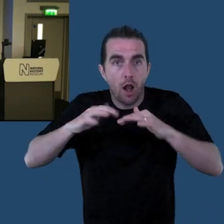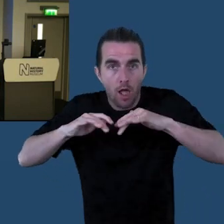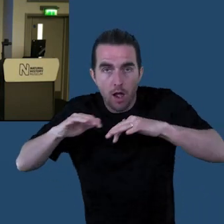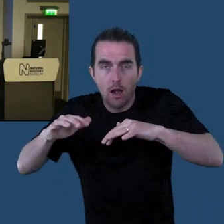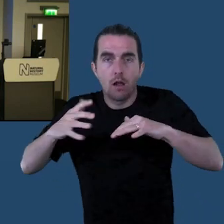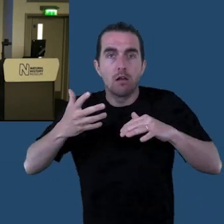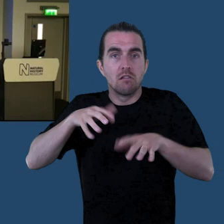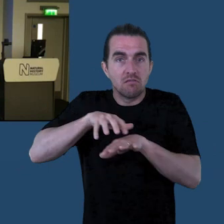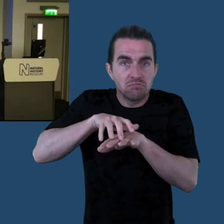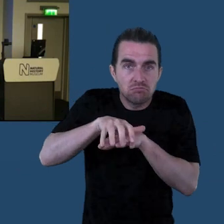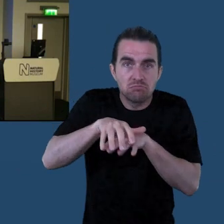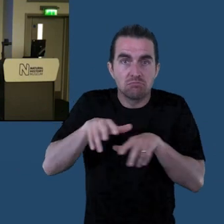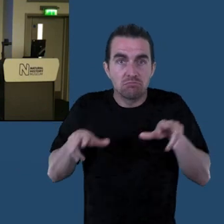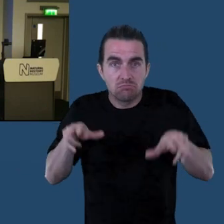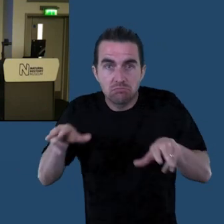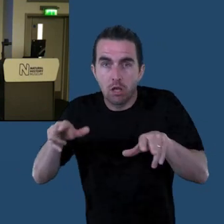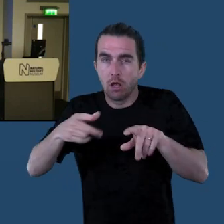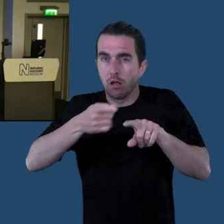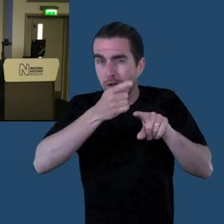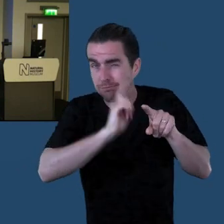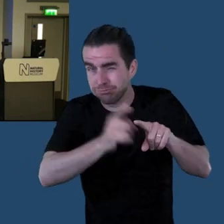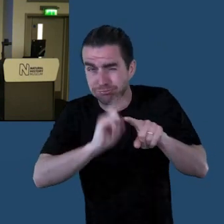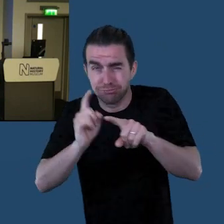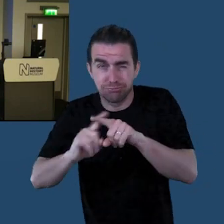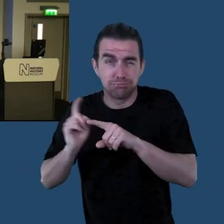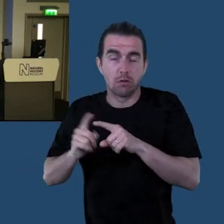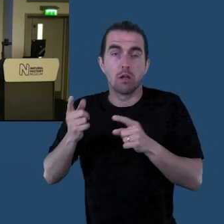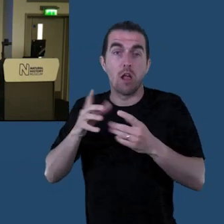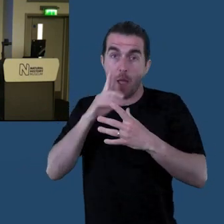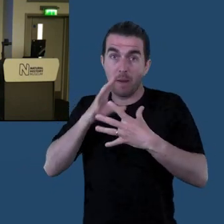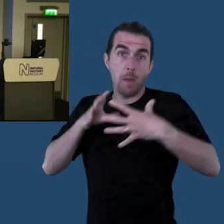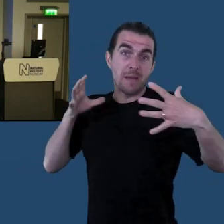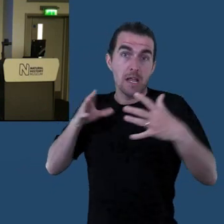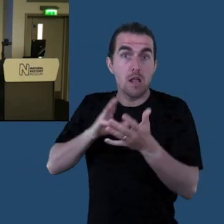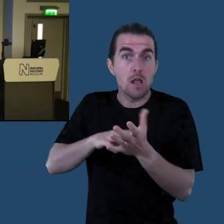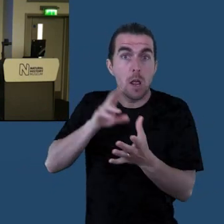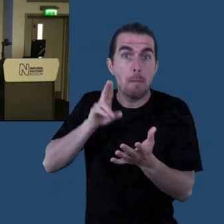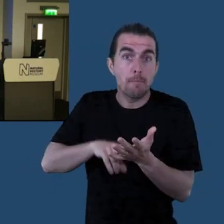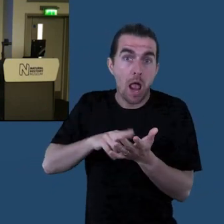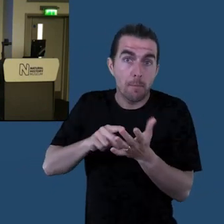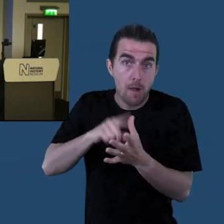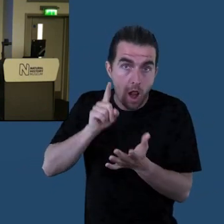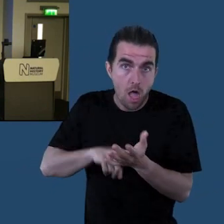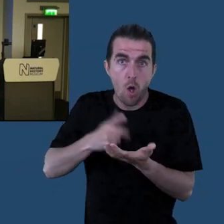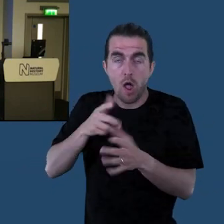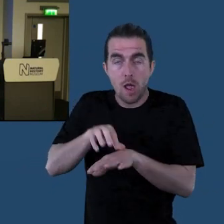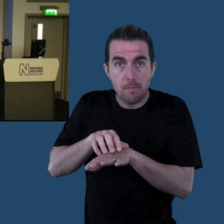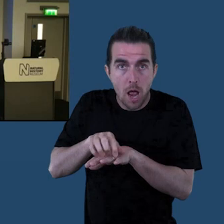invertebrates, fossils like trilobites and things like that, right up to big mammals, like mammoths,